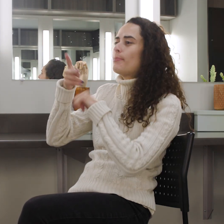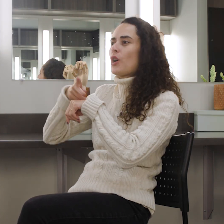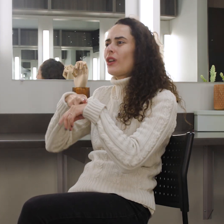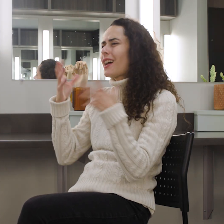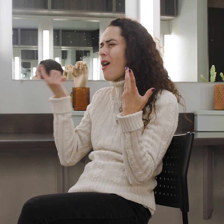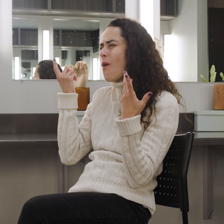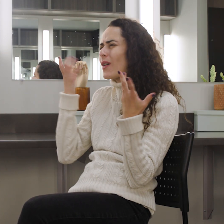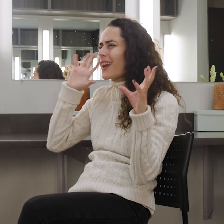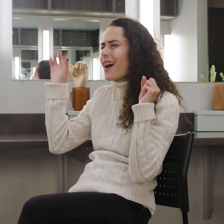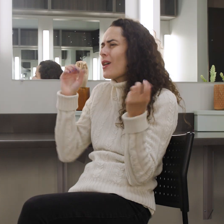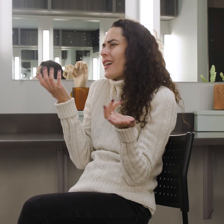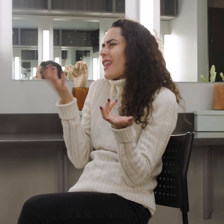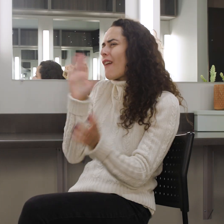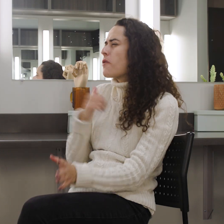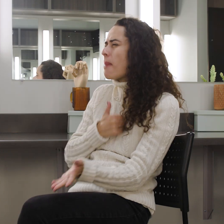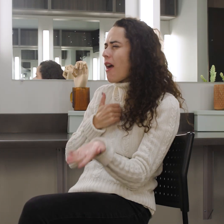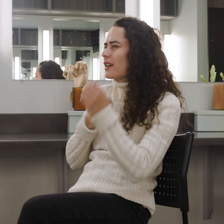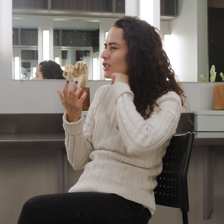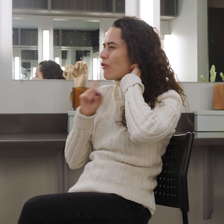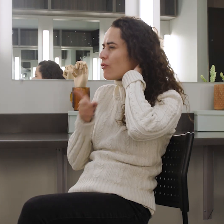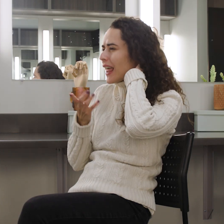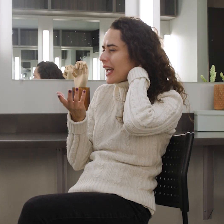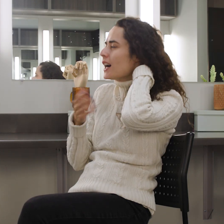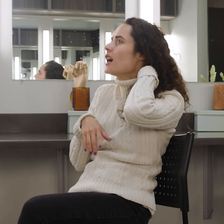Always loud and unapologetic, really.